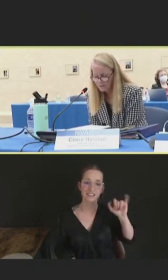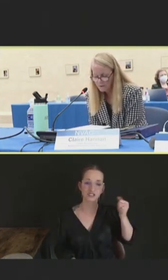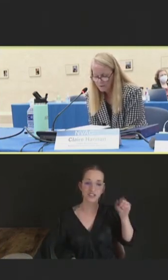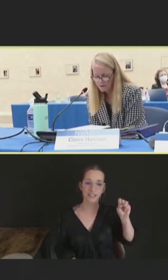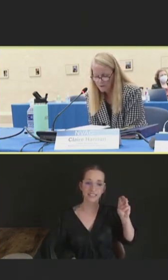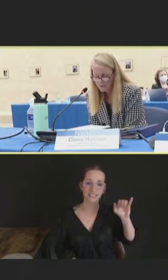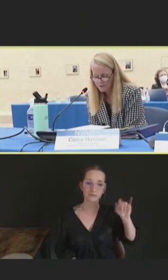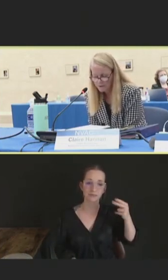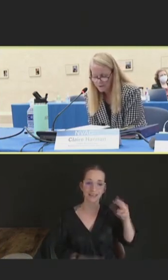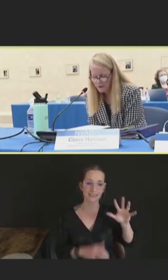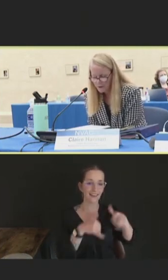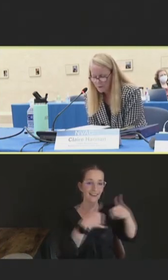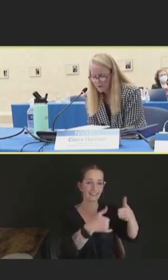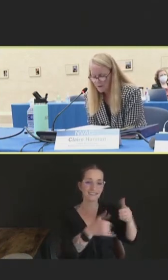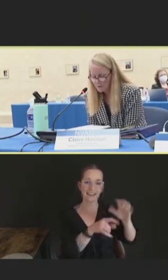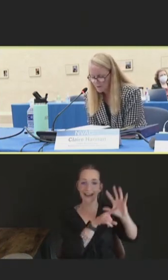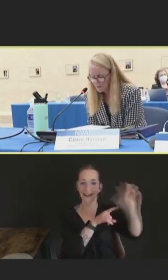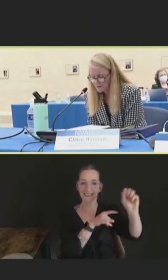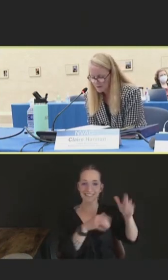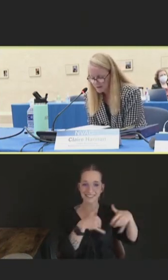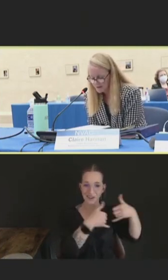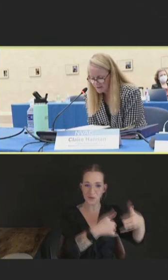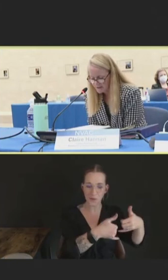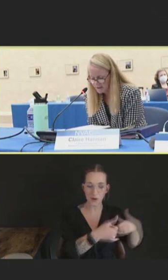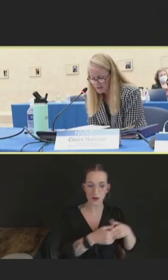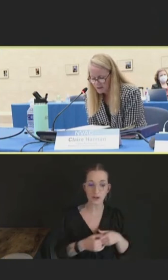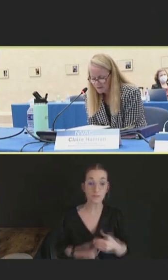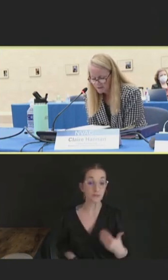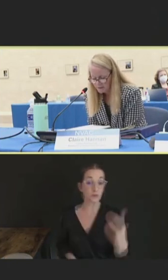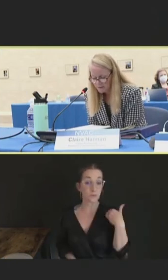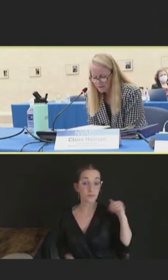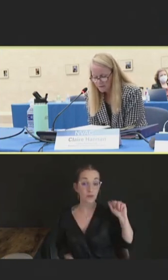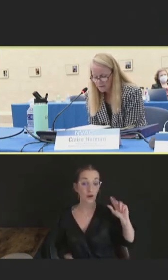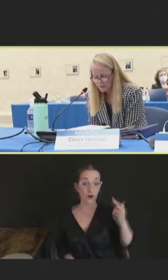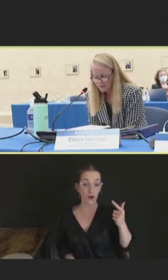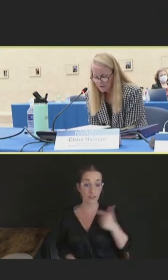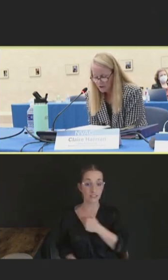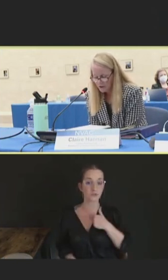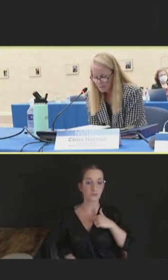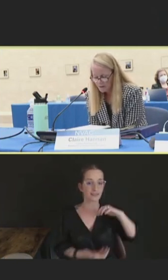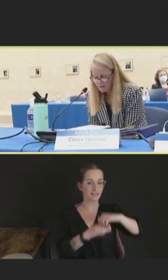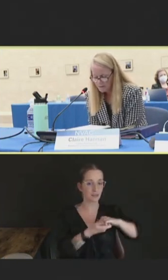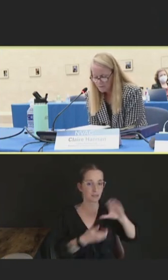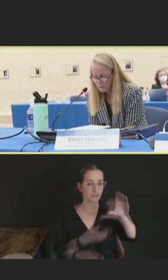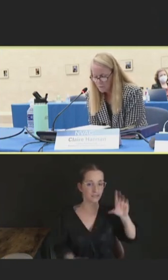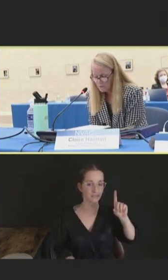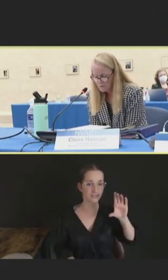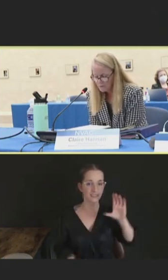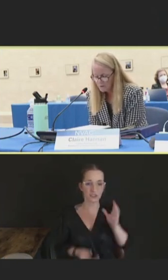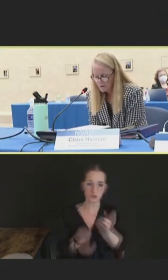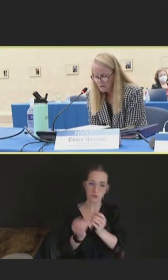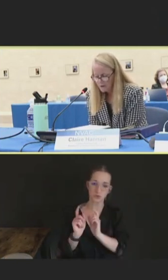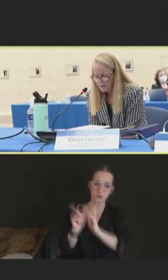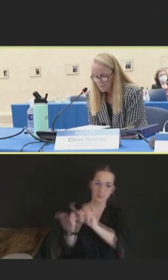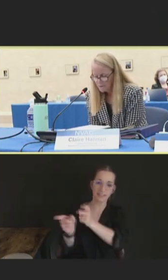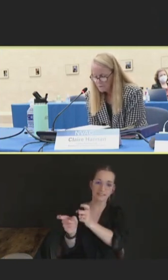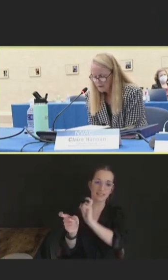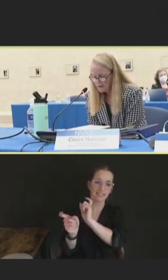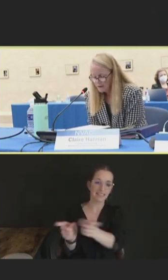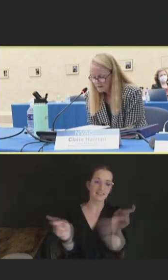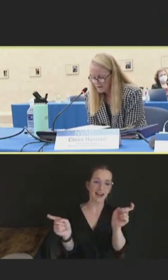Earlier in August, we collaborated with CDC to give out the Champions Awards which recognizes